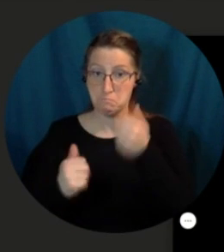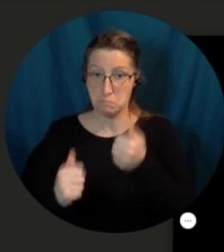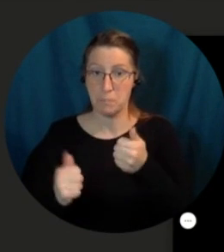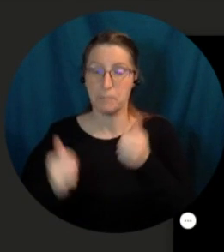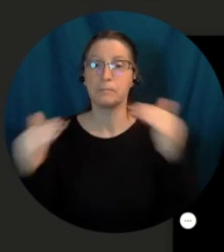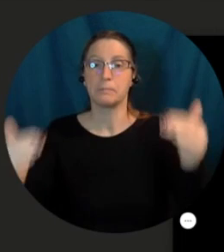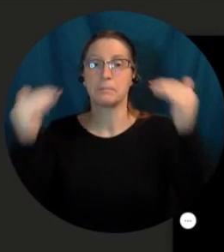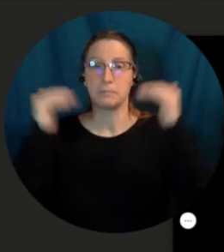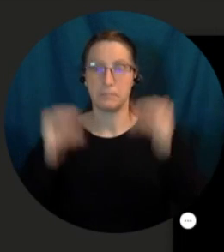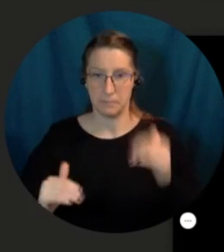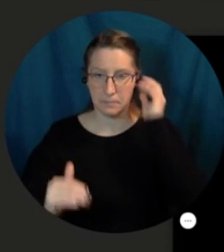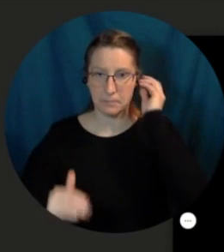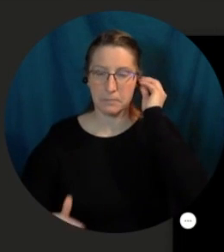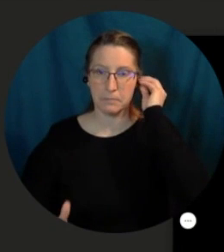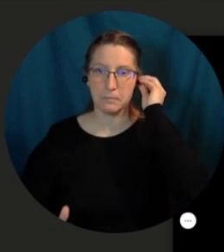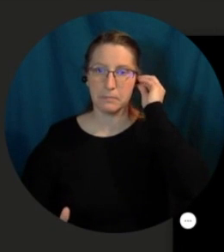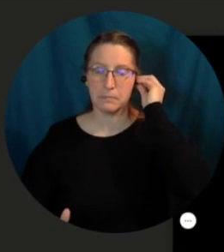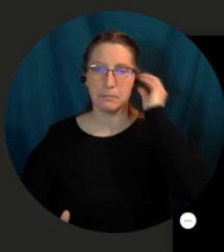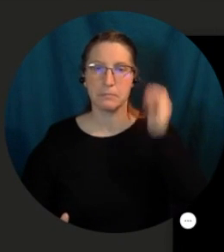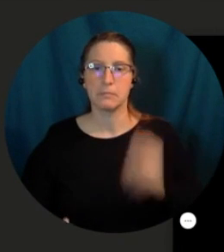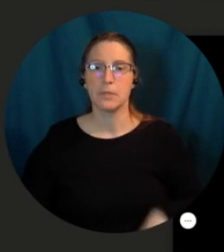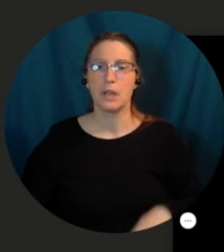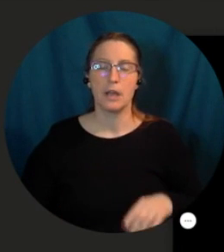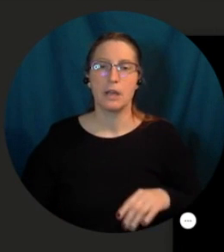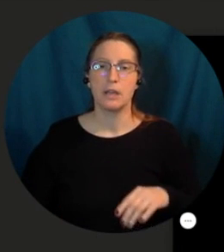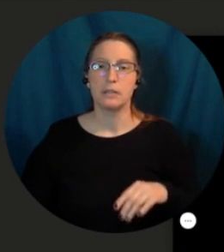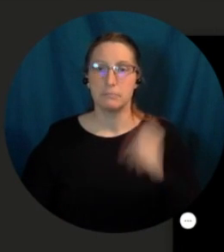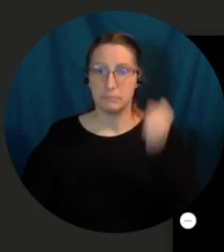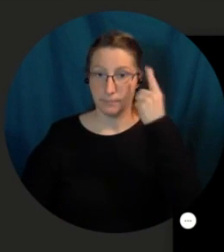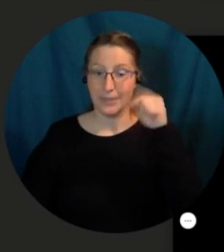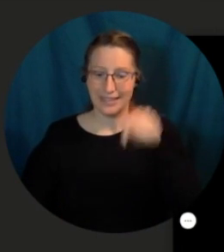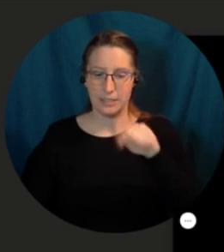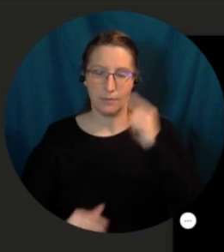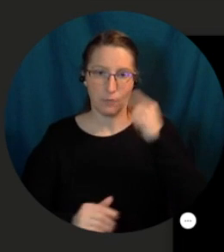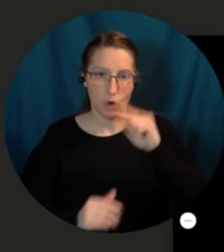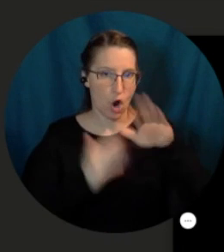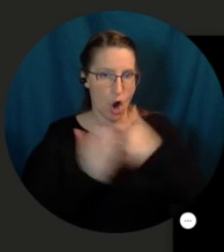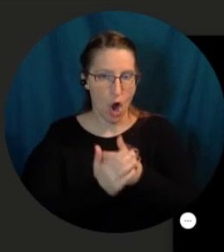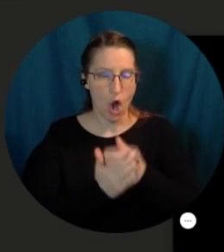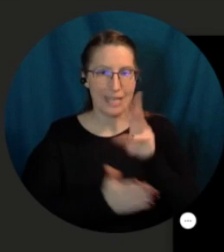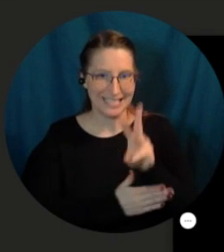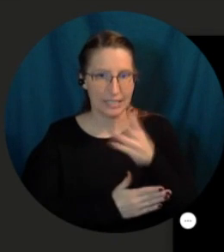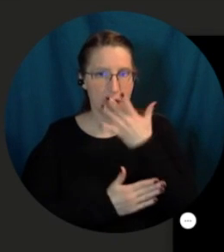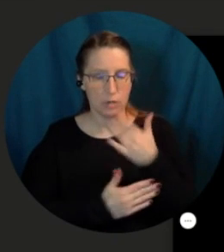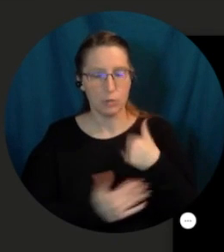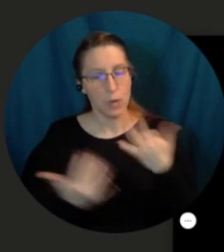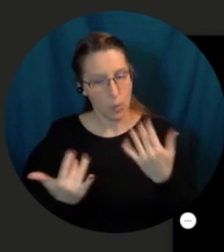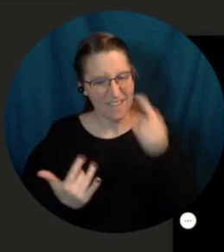And we didn't go to this one-- this is all six colors-- until he was ready to visually be able to do this because this